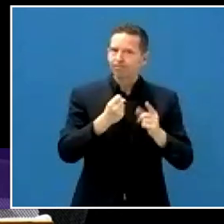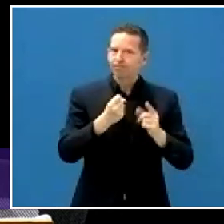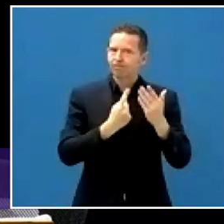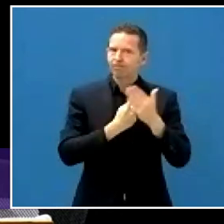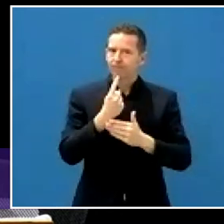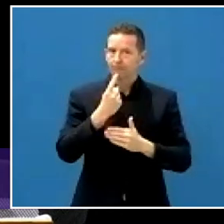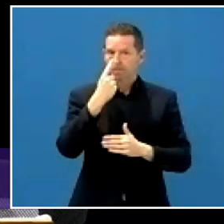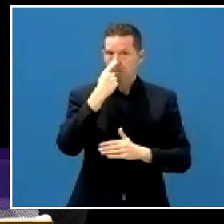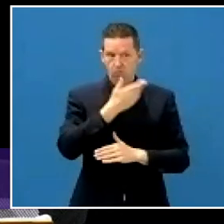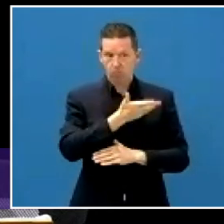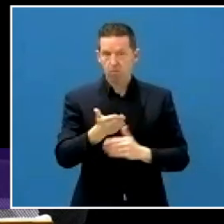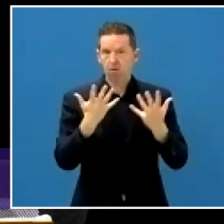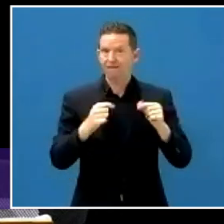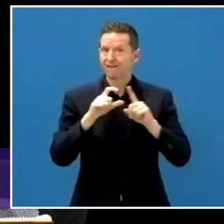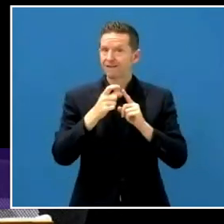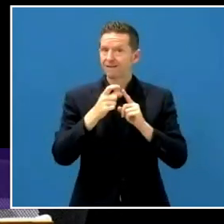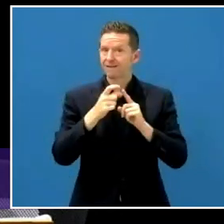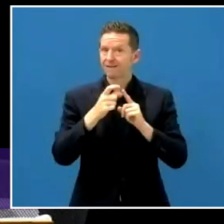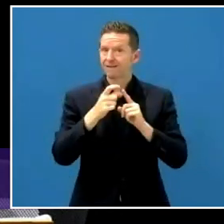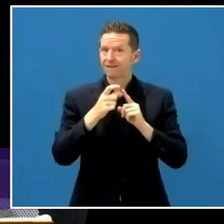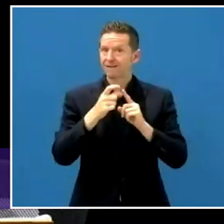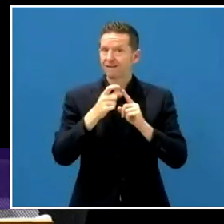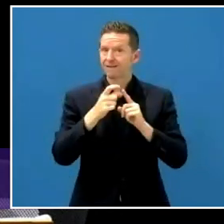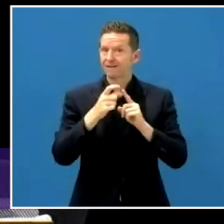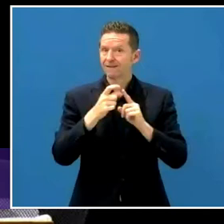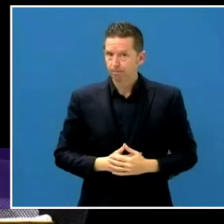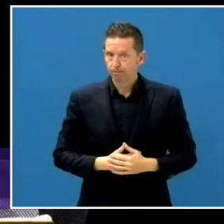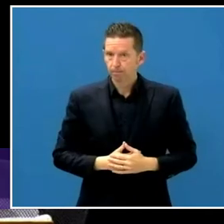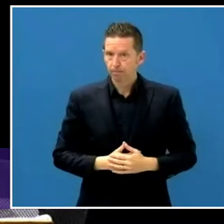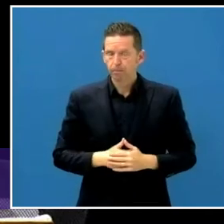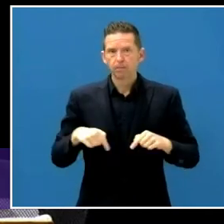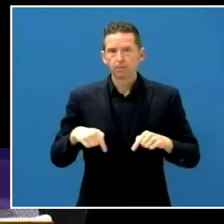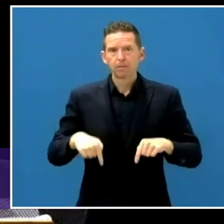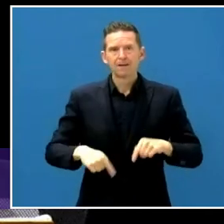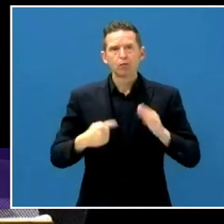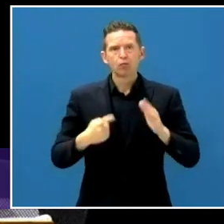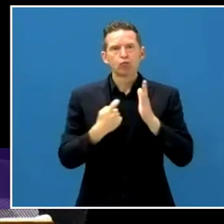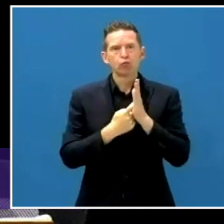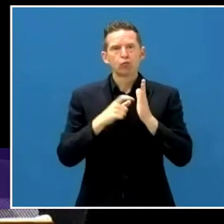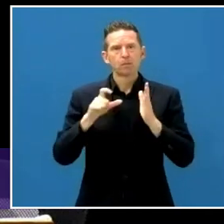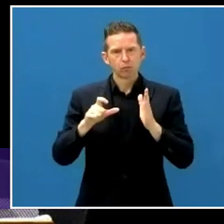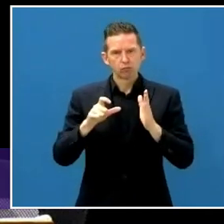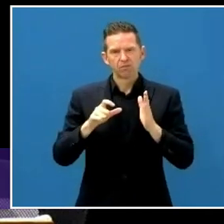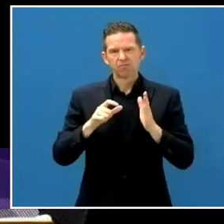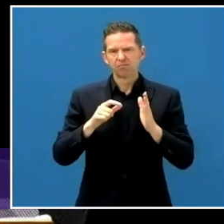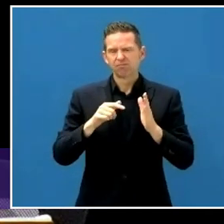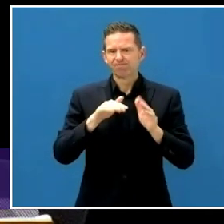The Royal Commission encourages people who may be distressed to seek support.